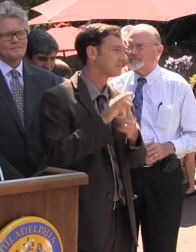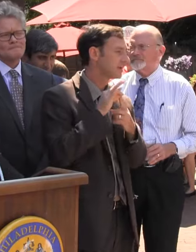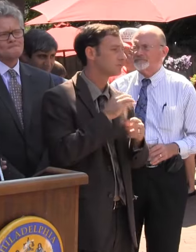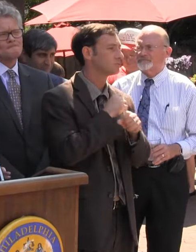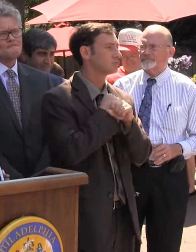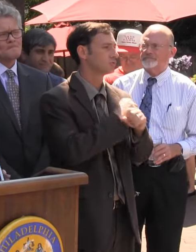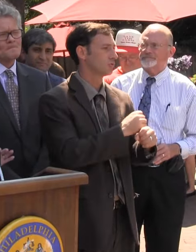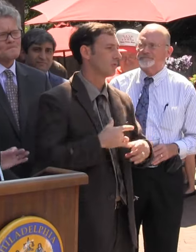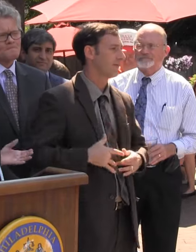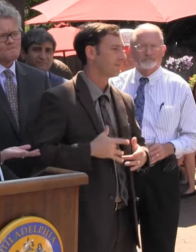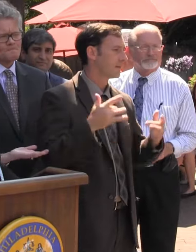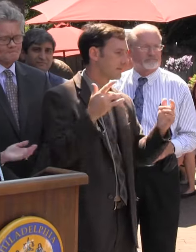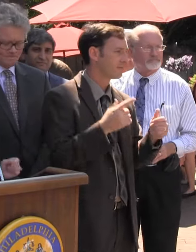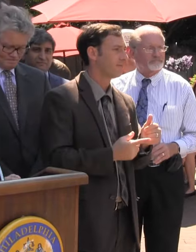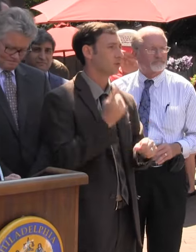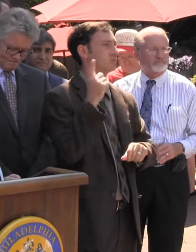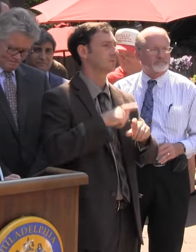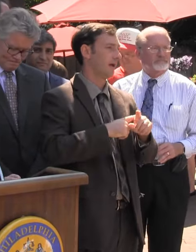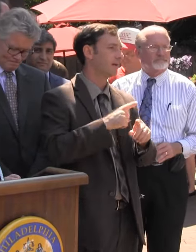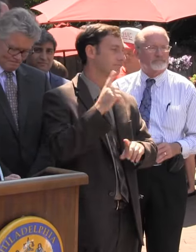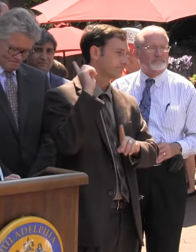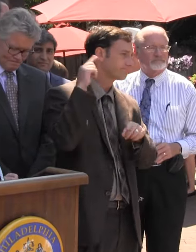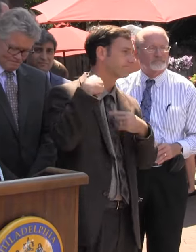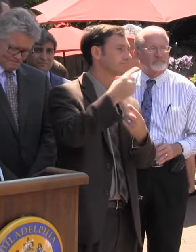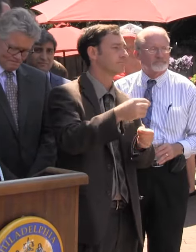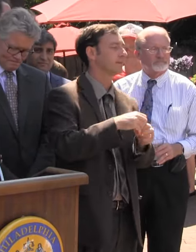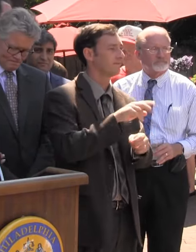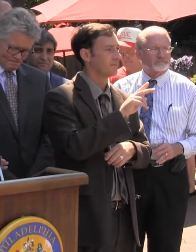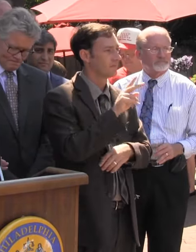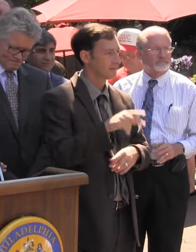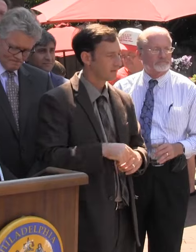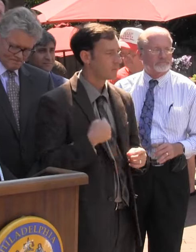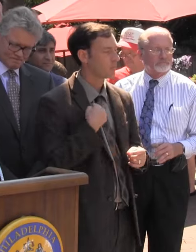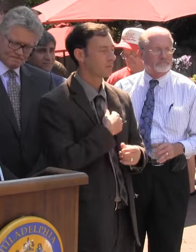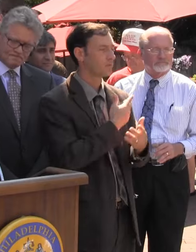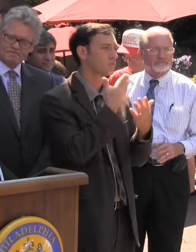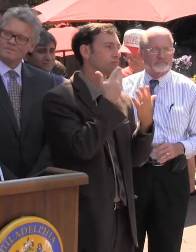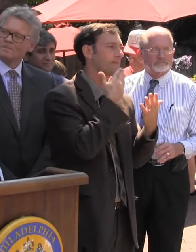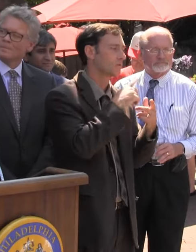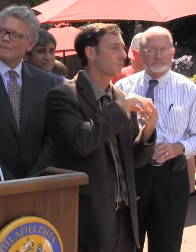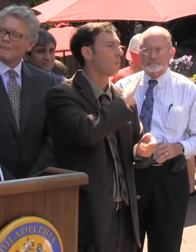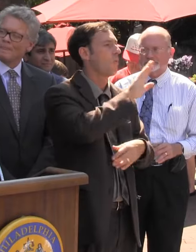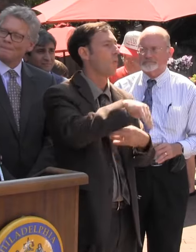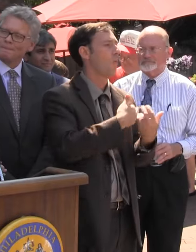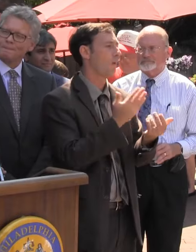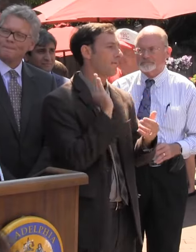event. First time ever in Philadelphia. And we are so grateful for all of our partners,